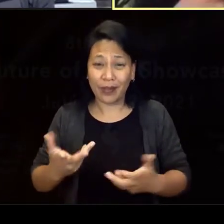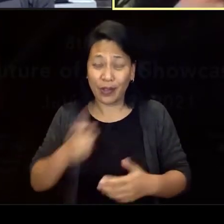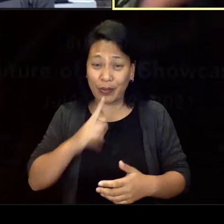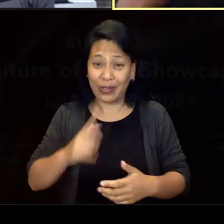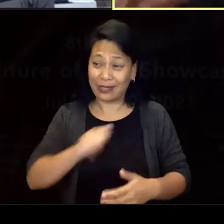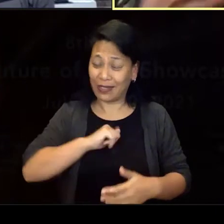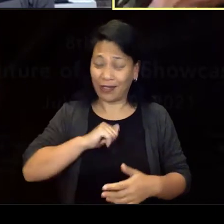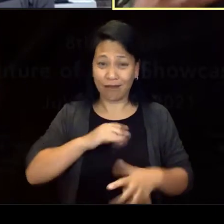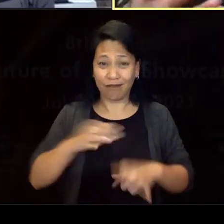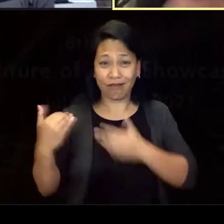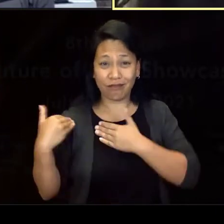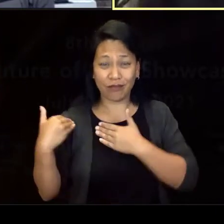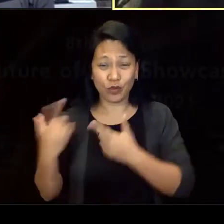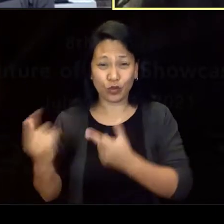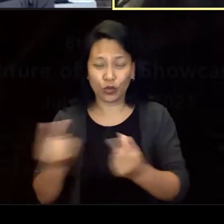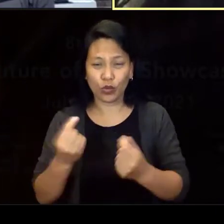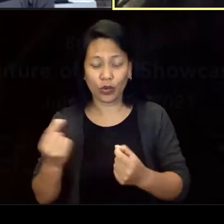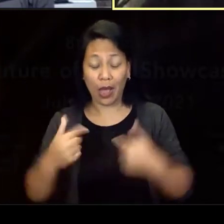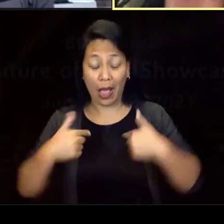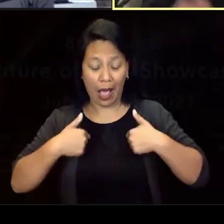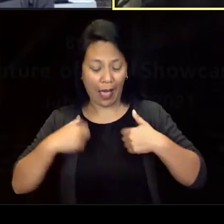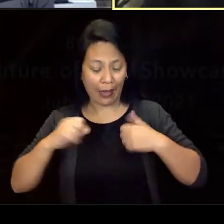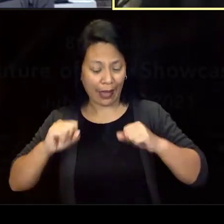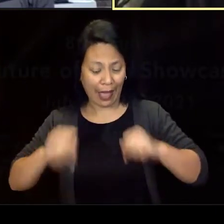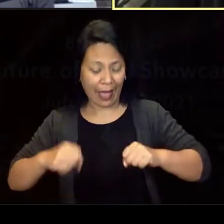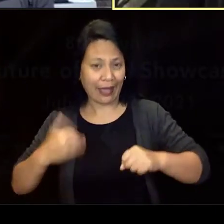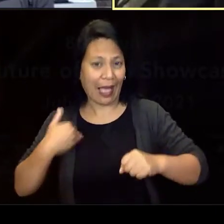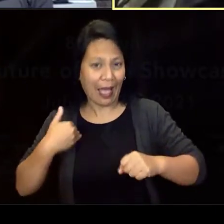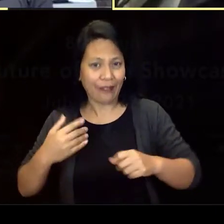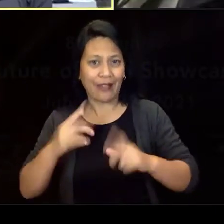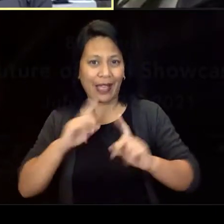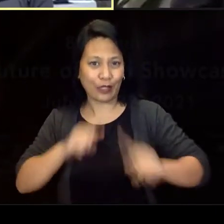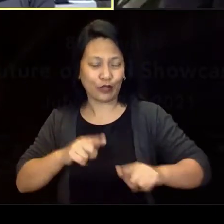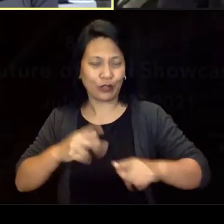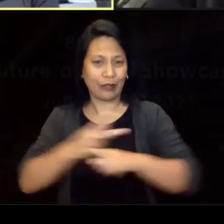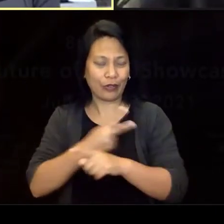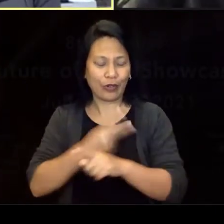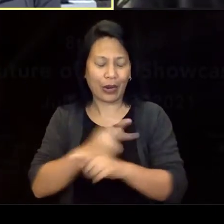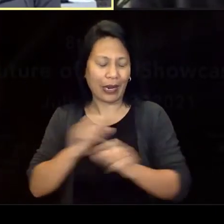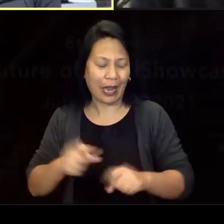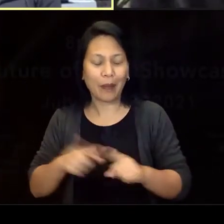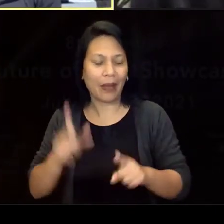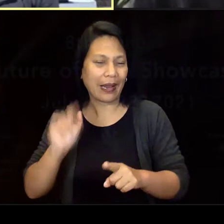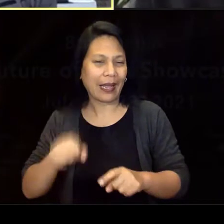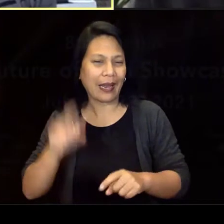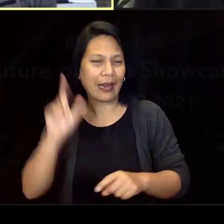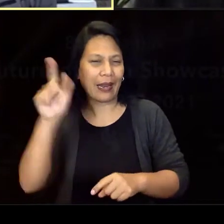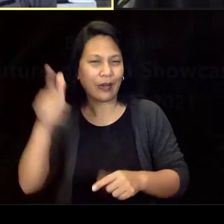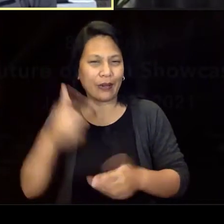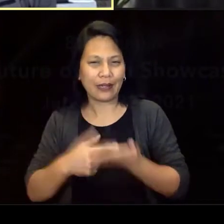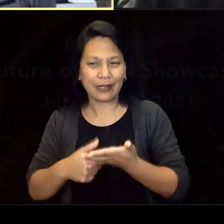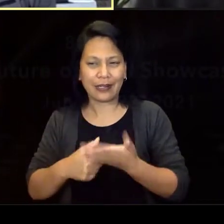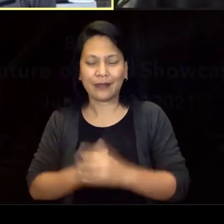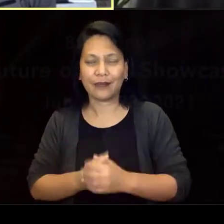So many answers I have, but I'm sure we can get to that. Oh, yeah. Mikey, I want to get your opinions on this.